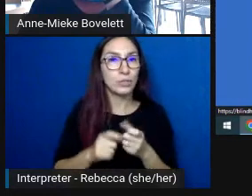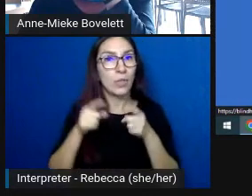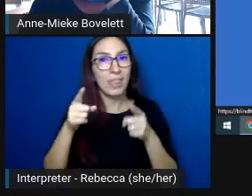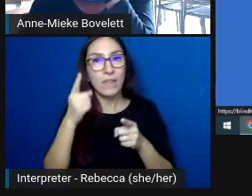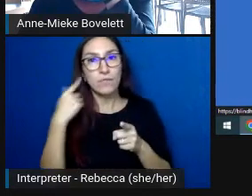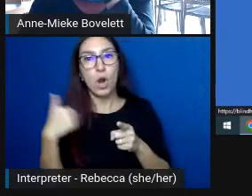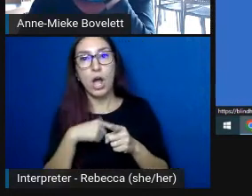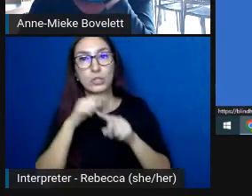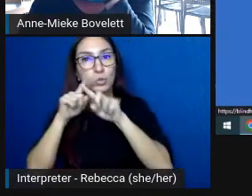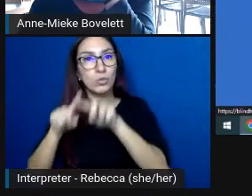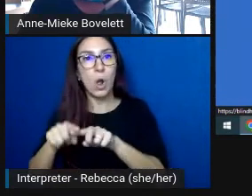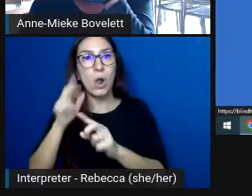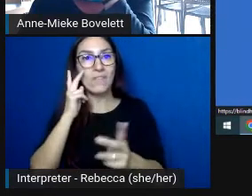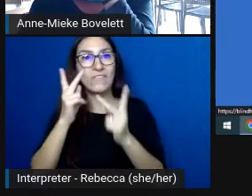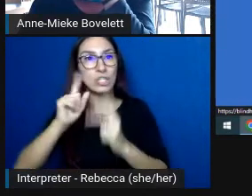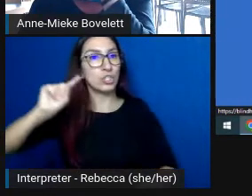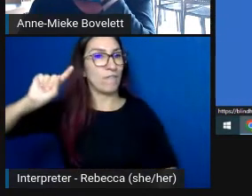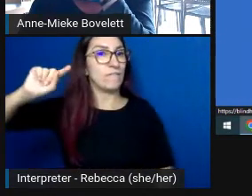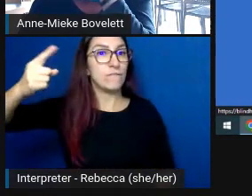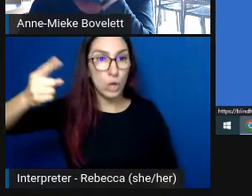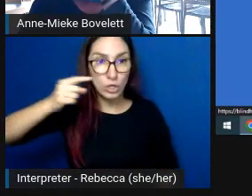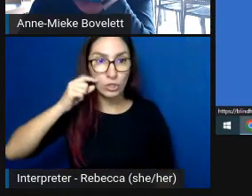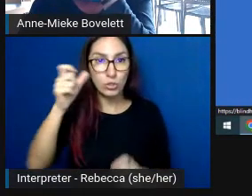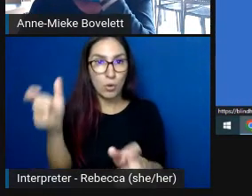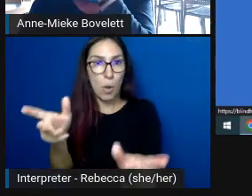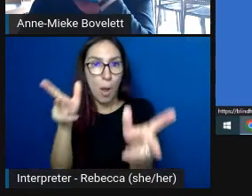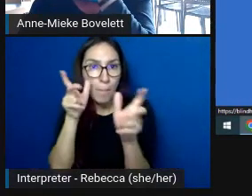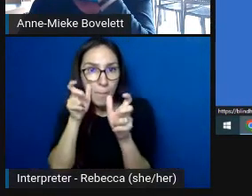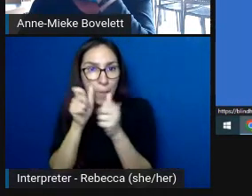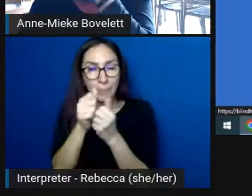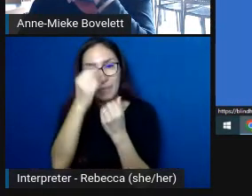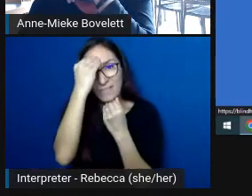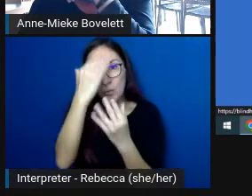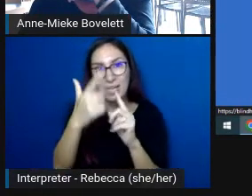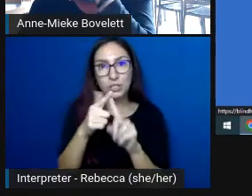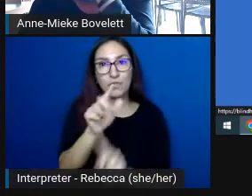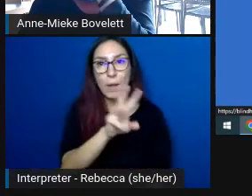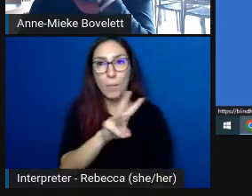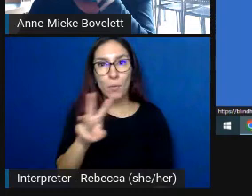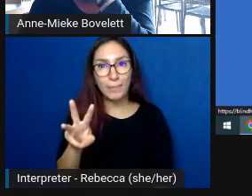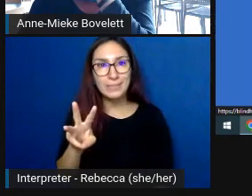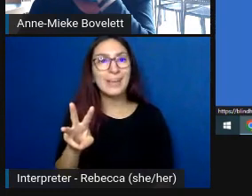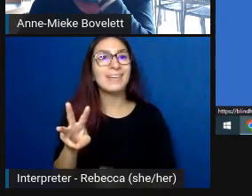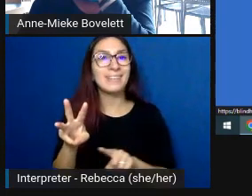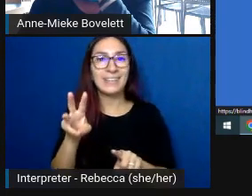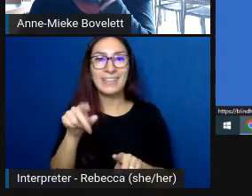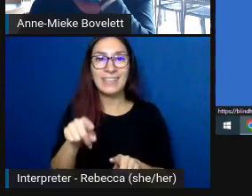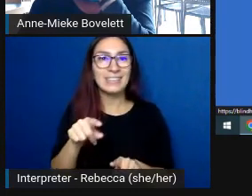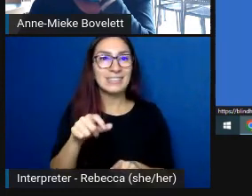as our first way of interpreting a website, it's not an easy site,